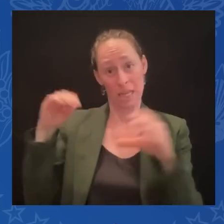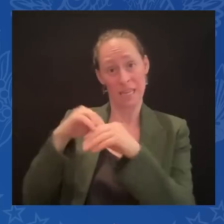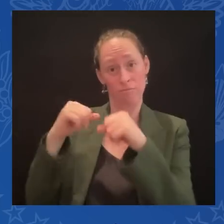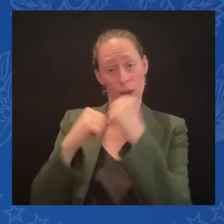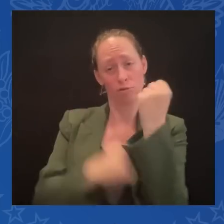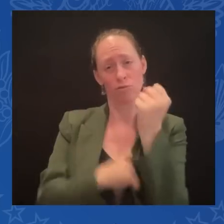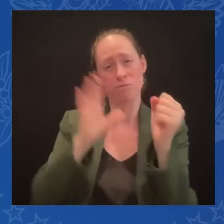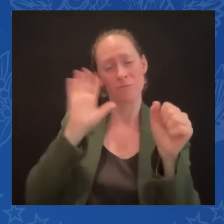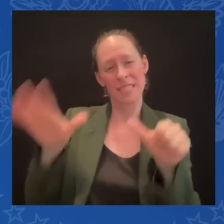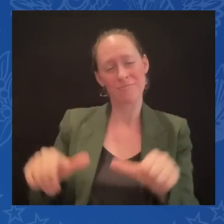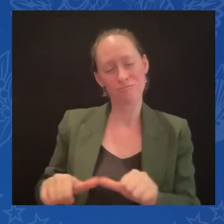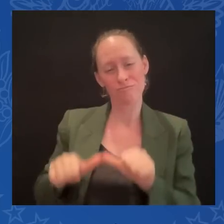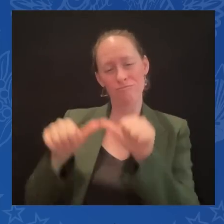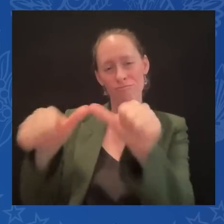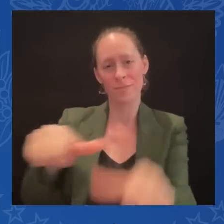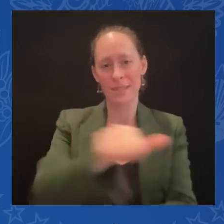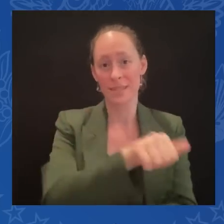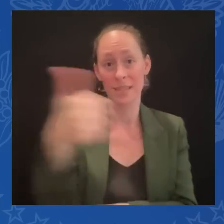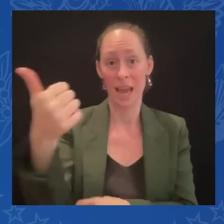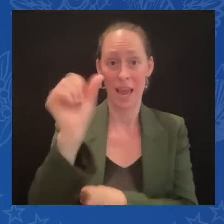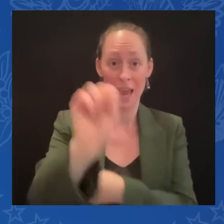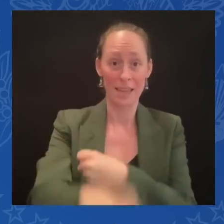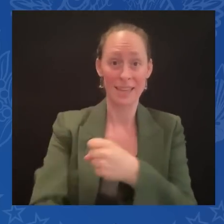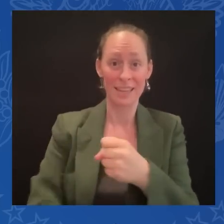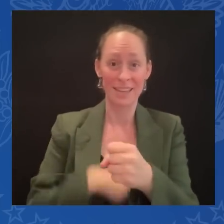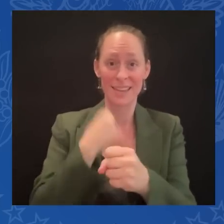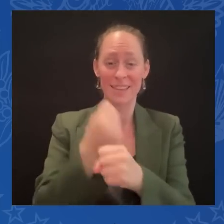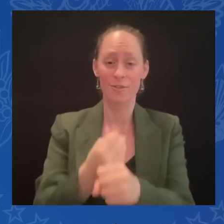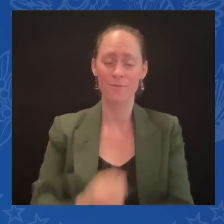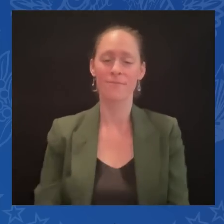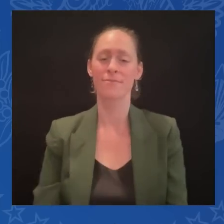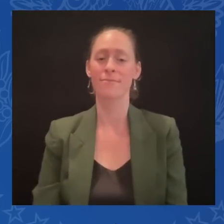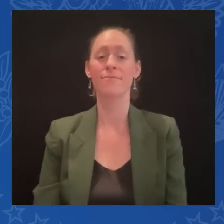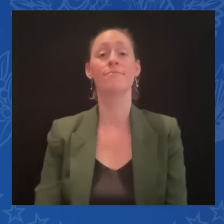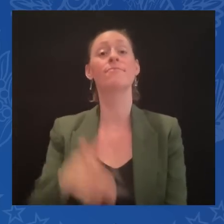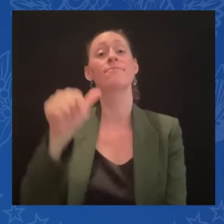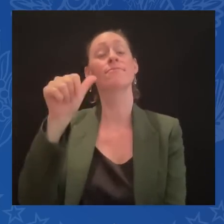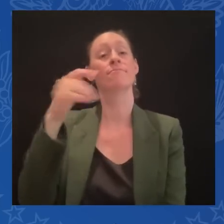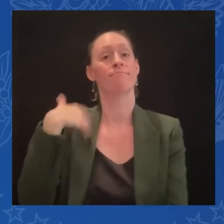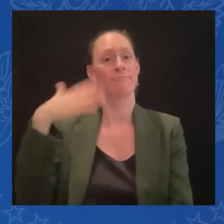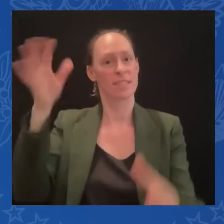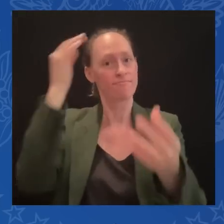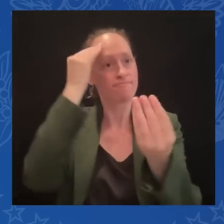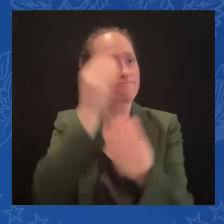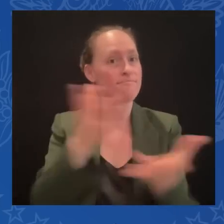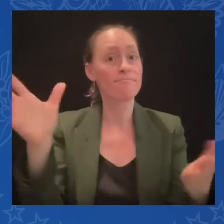we have attracted a half a trillion dollars -- $497 billion --